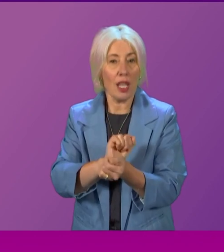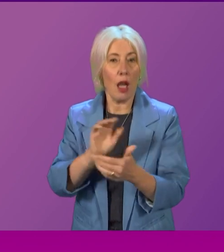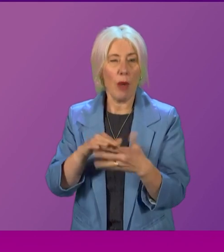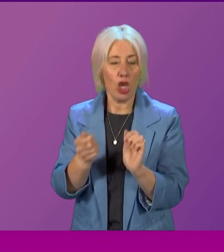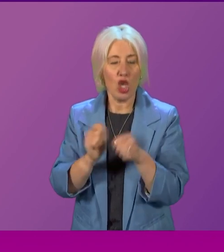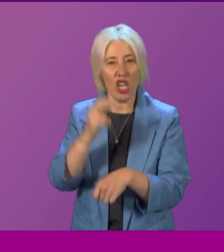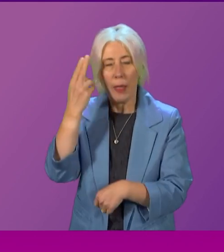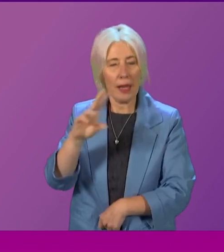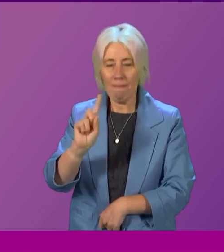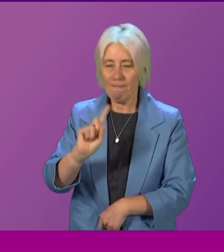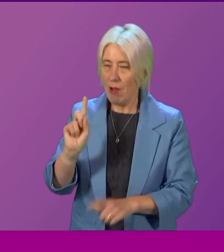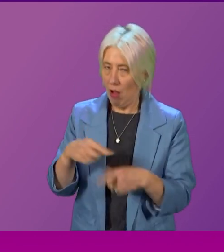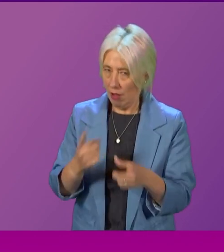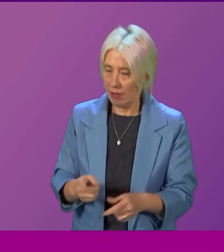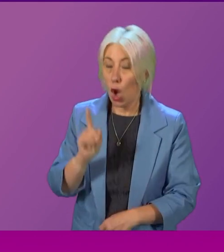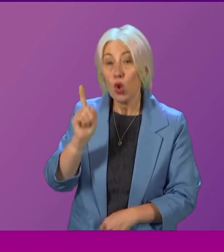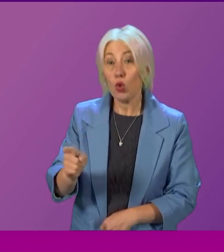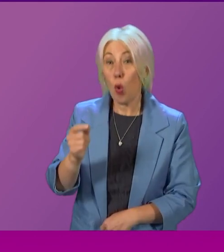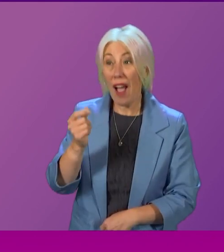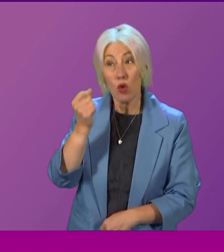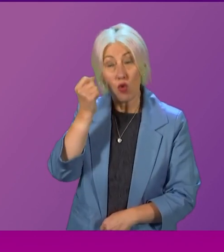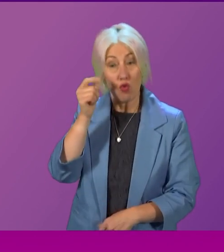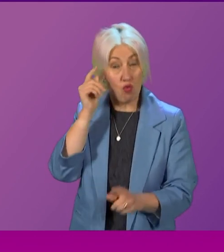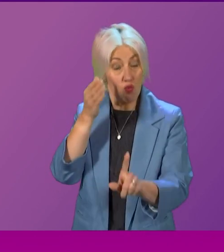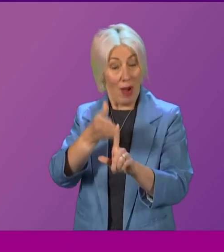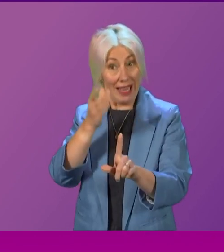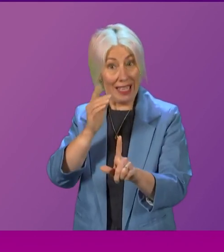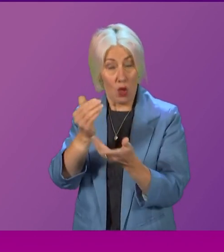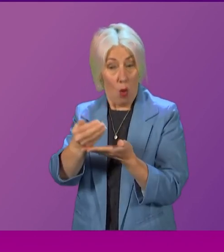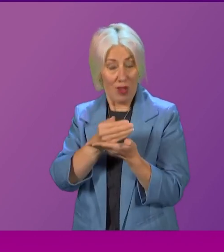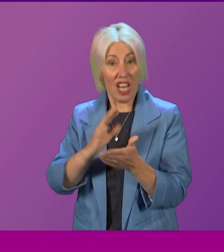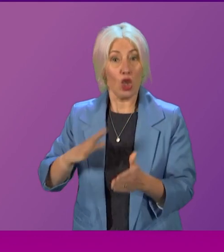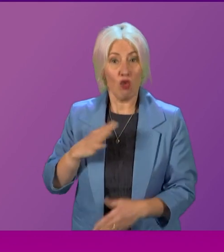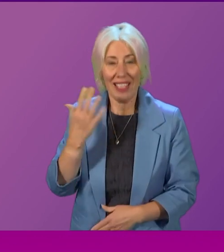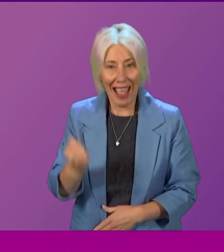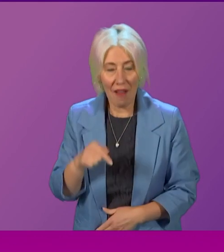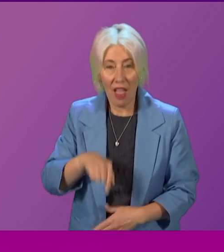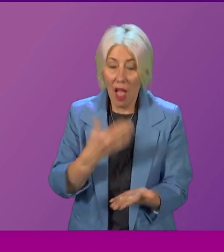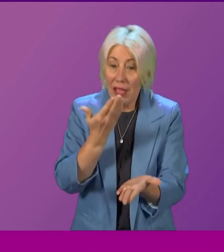It is important to recognise the protections that are already in place, which the bill does nothing to change.